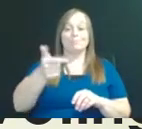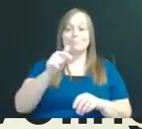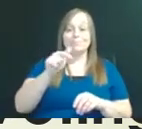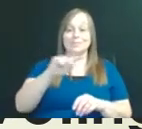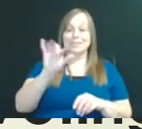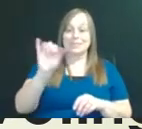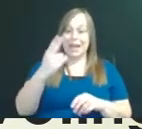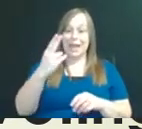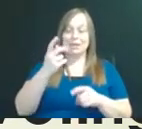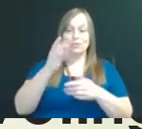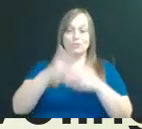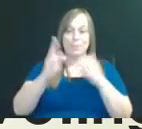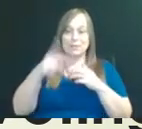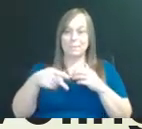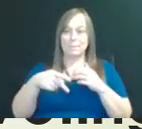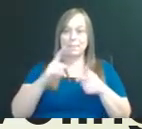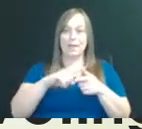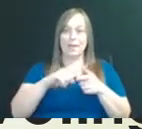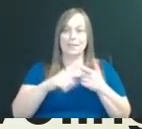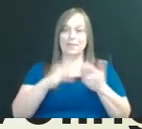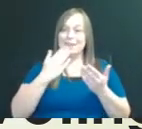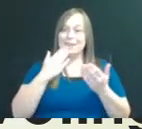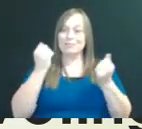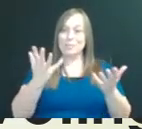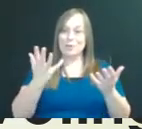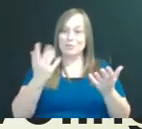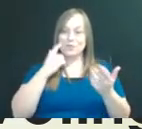to finish this off and thank you very much for listening.